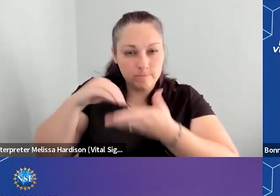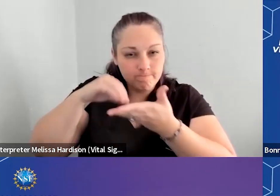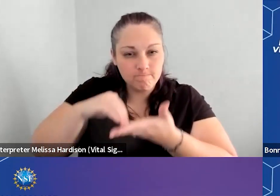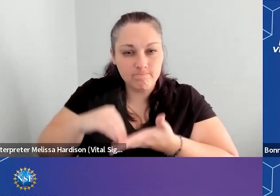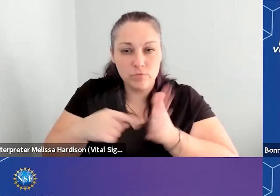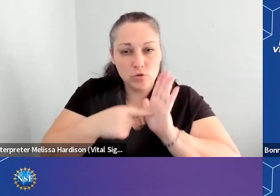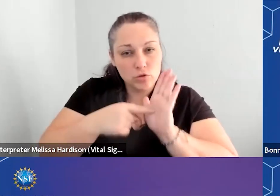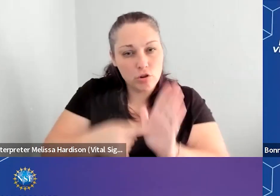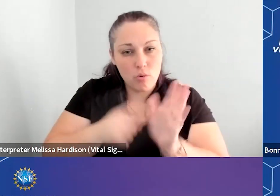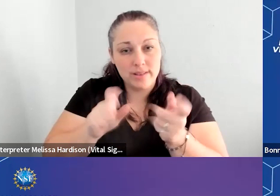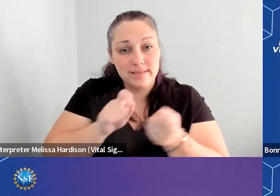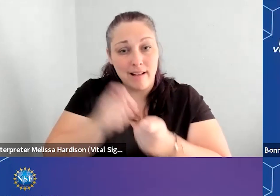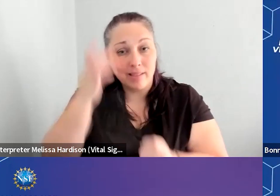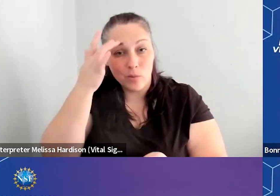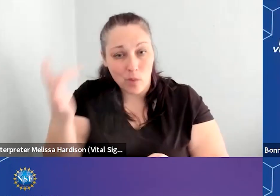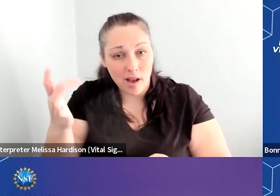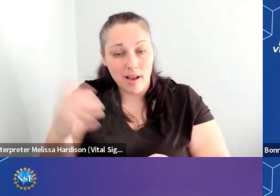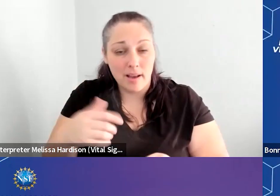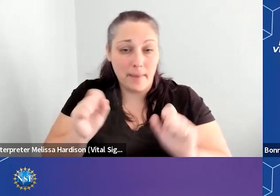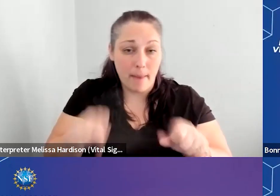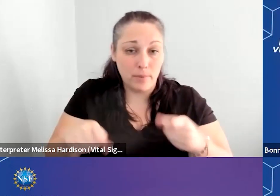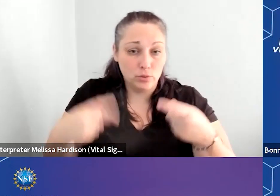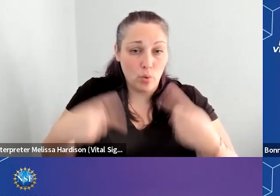Whether it's within the United States or outside.